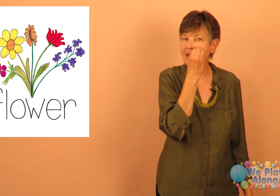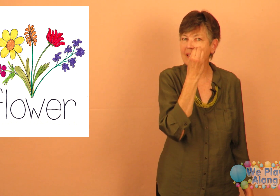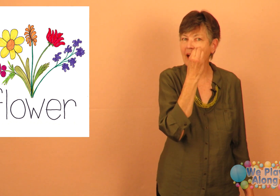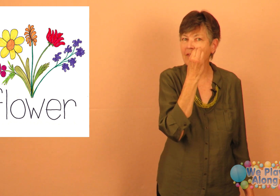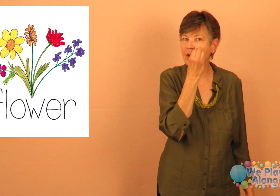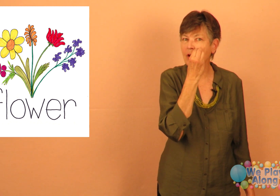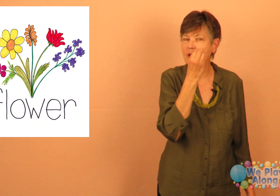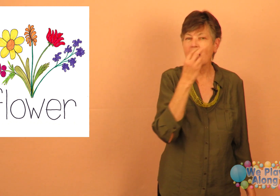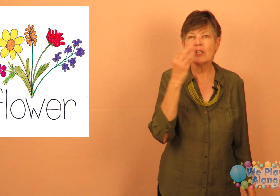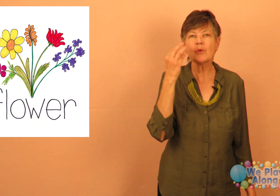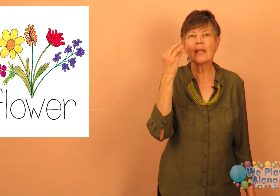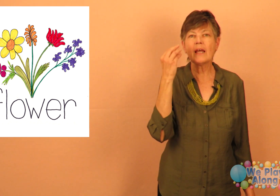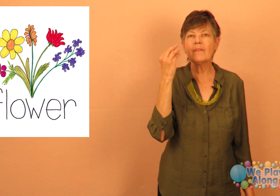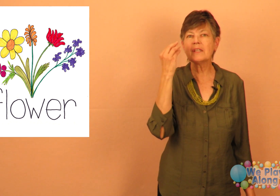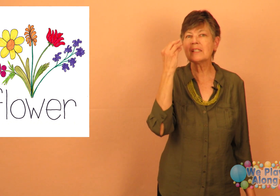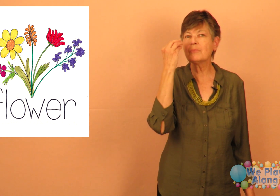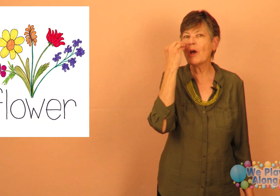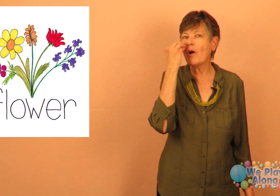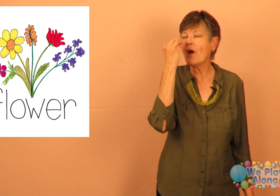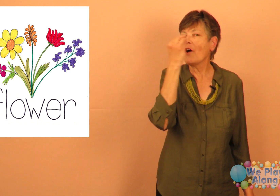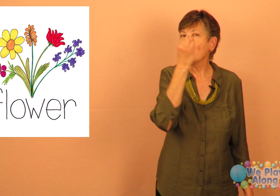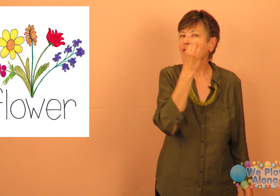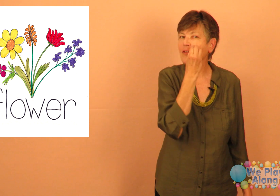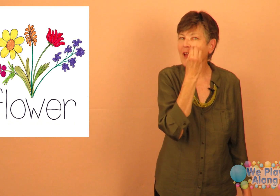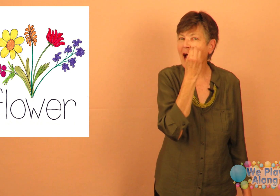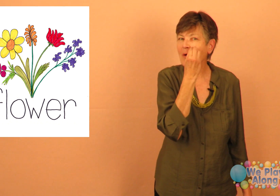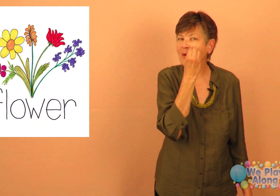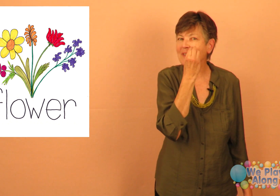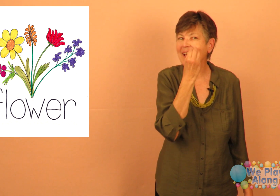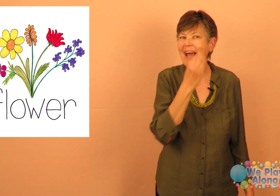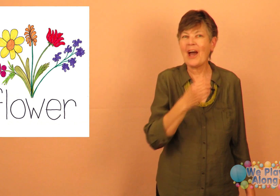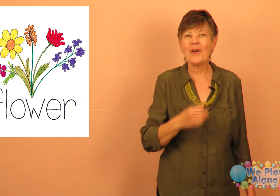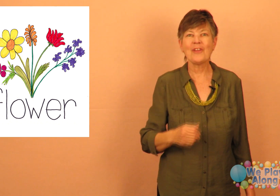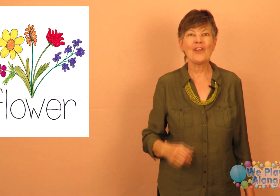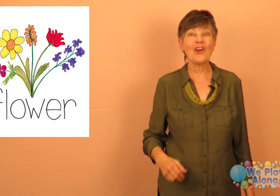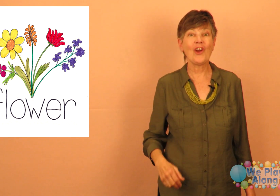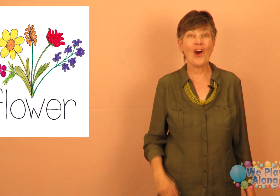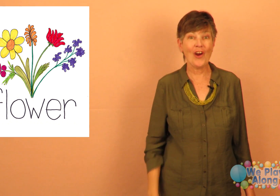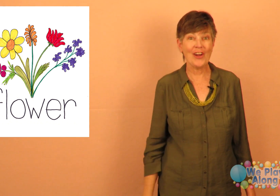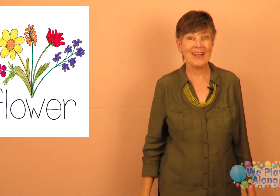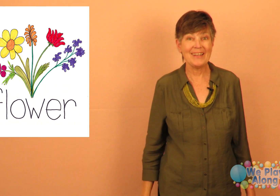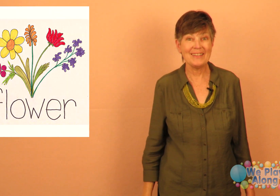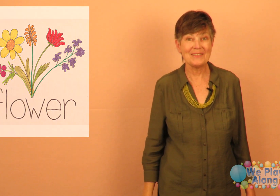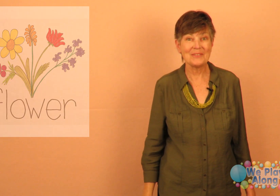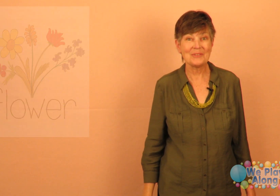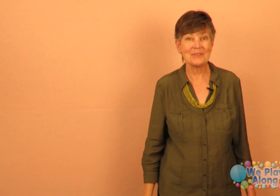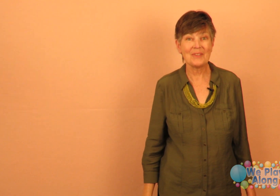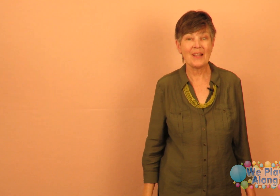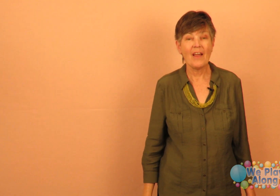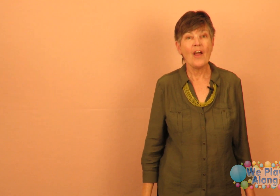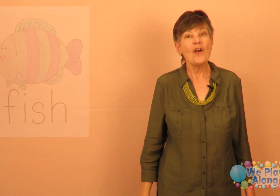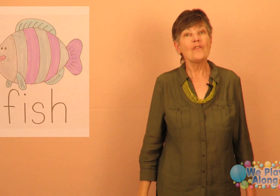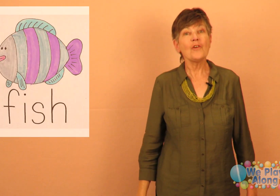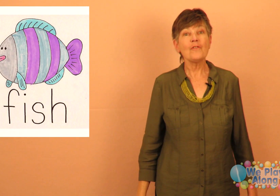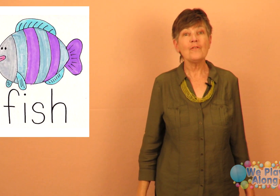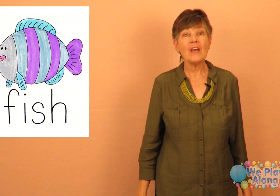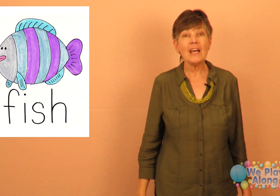this side of your nose so I love to smell flowers out in the garden for fish